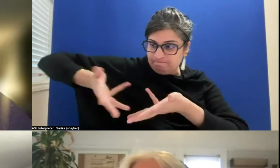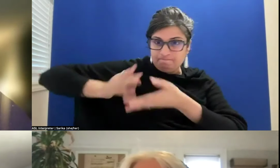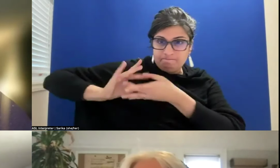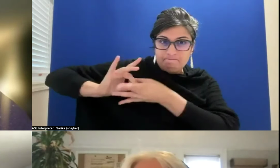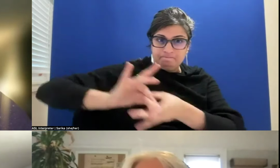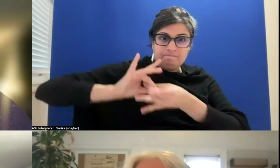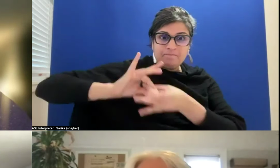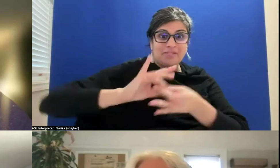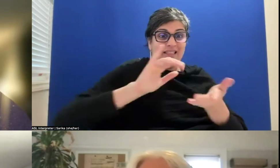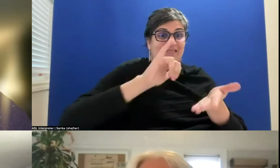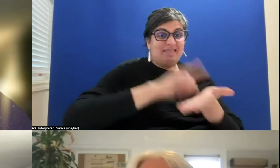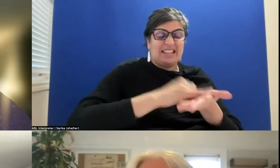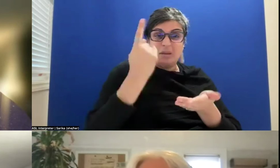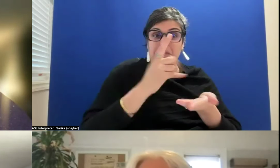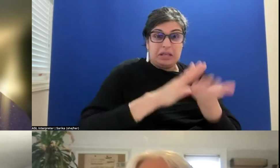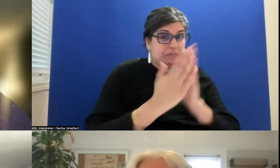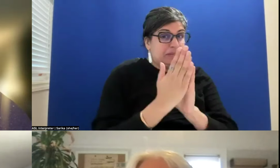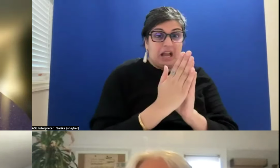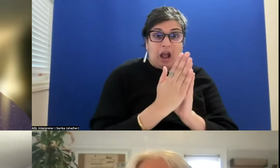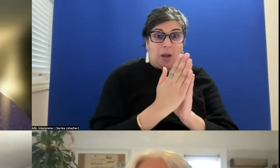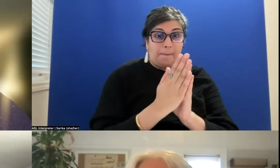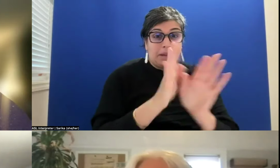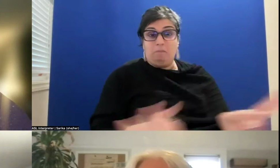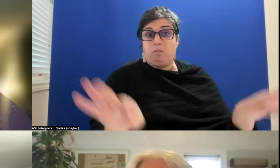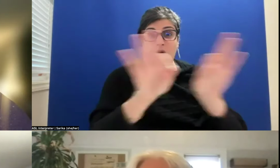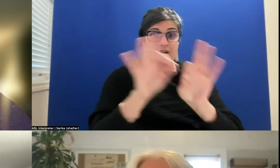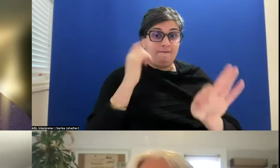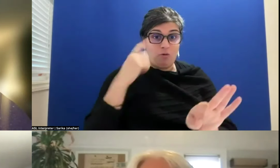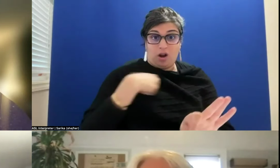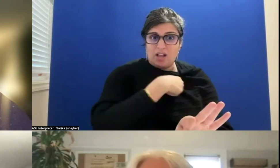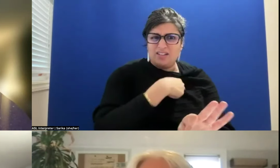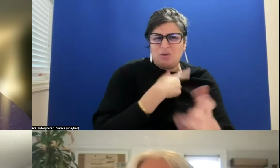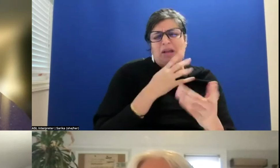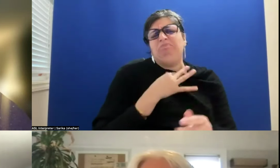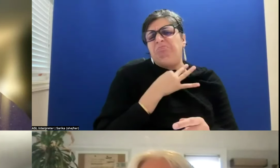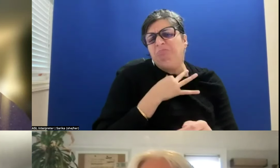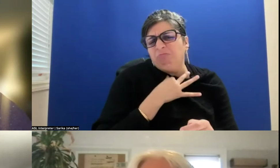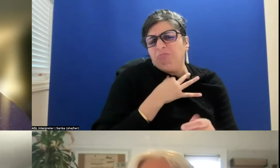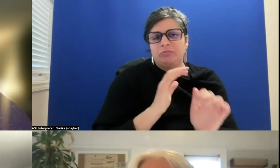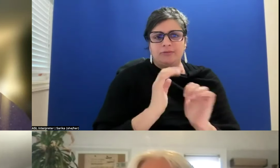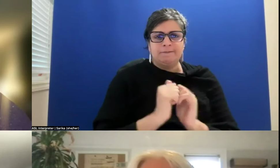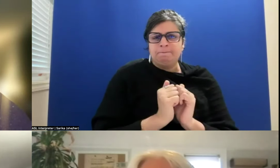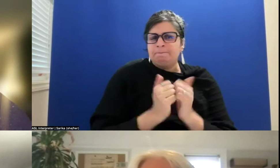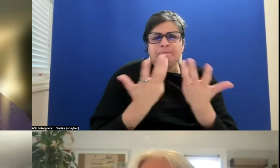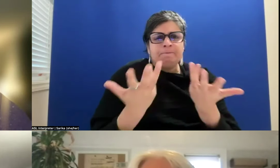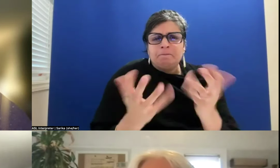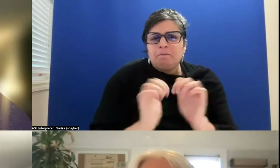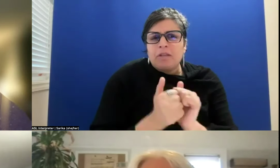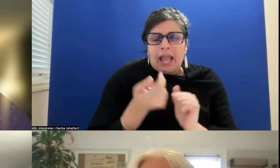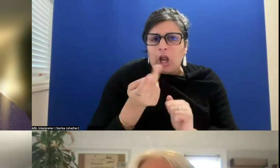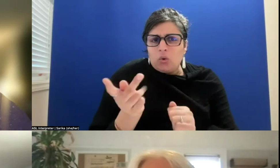very important to, to us and just sort of curious of that. This is here. You think about that or how you, how you, incorporate